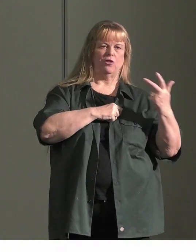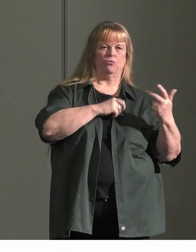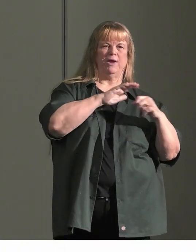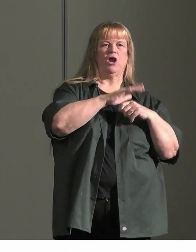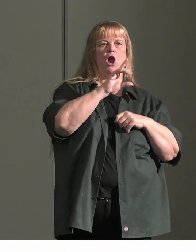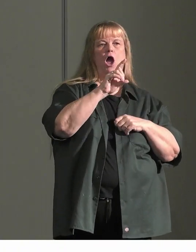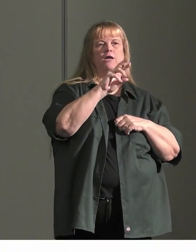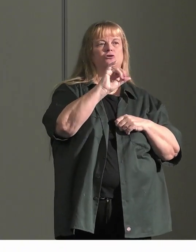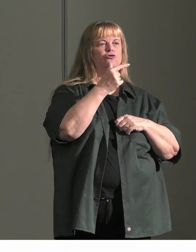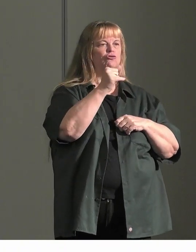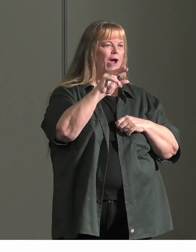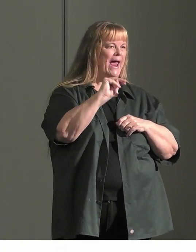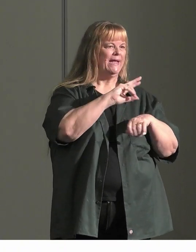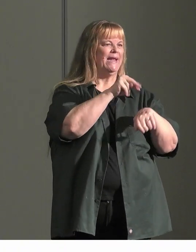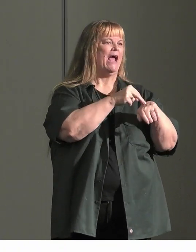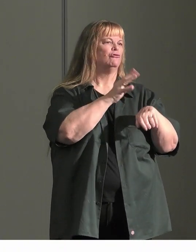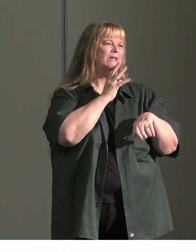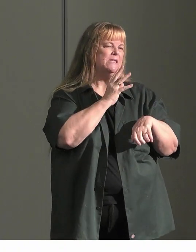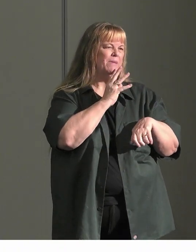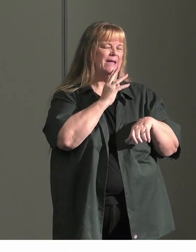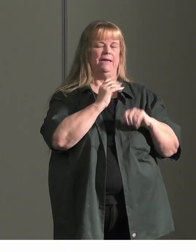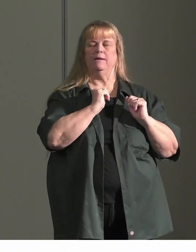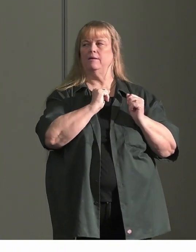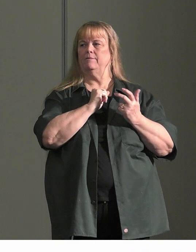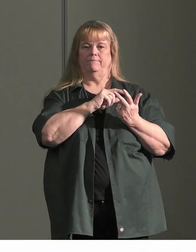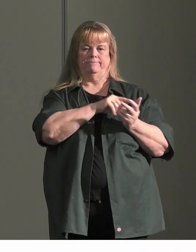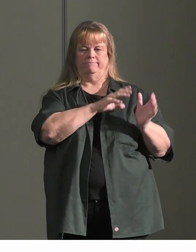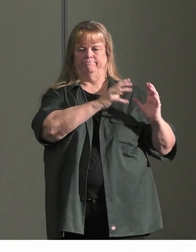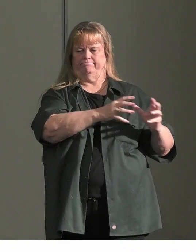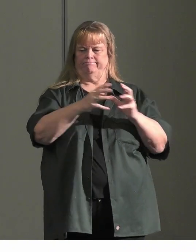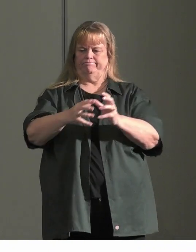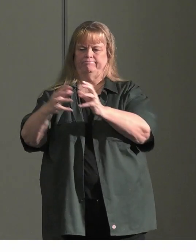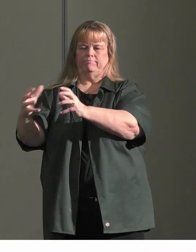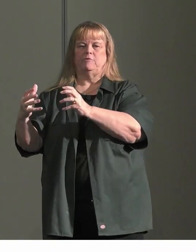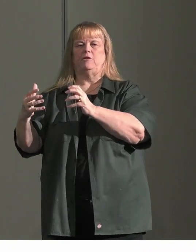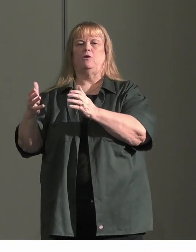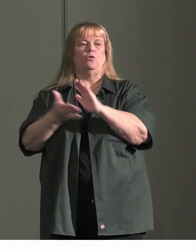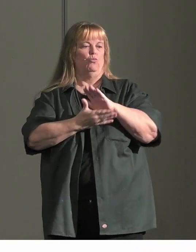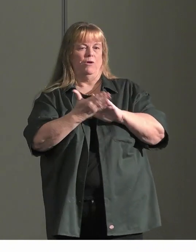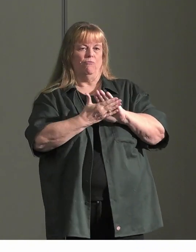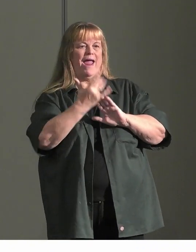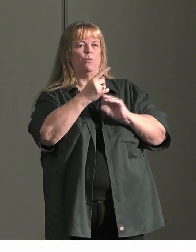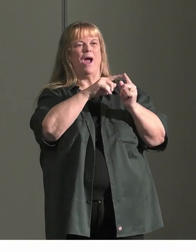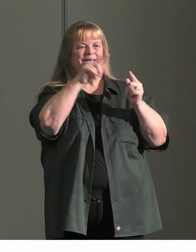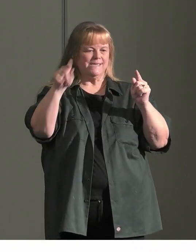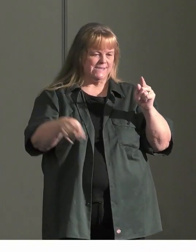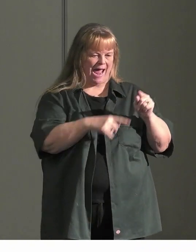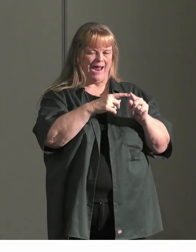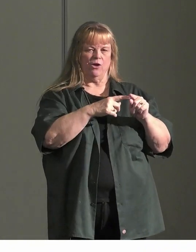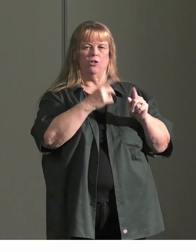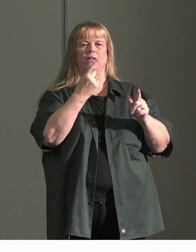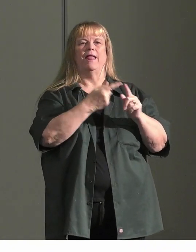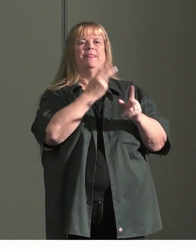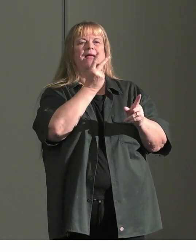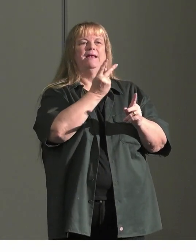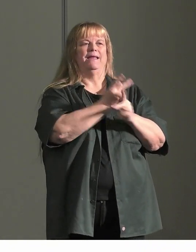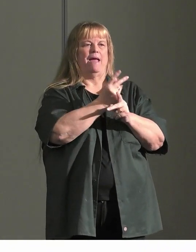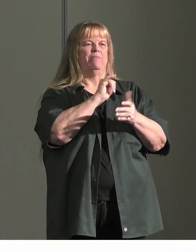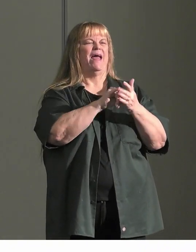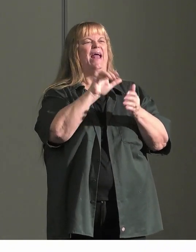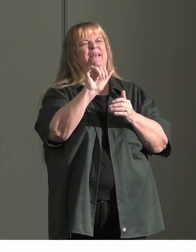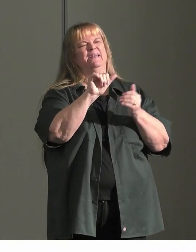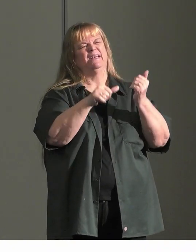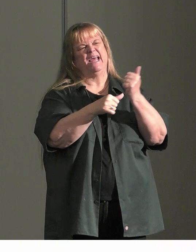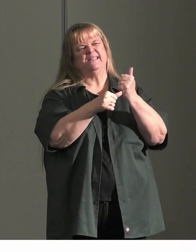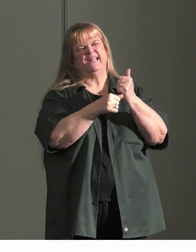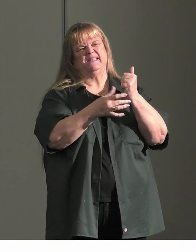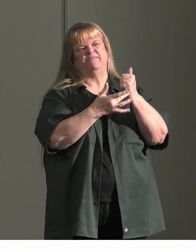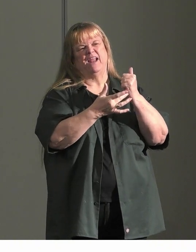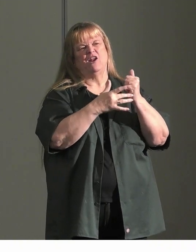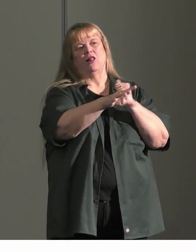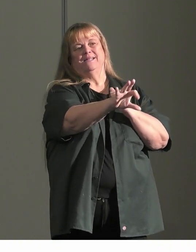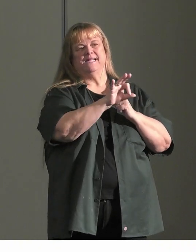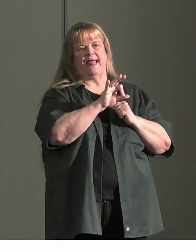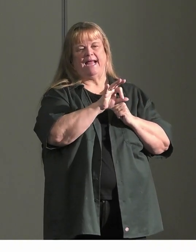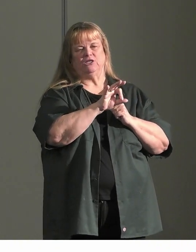NaturallySpeaking. We run one cycle and kept the assistive technology selection. For our other